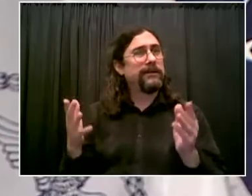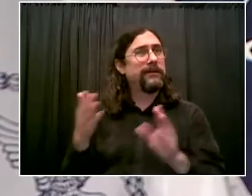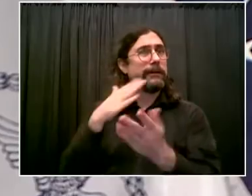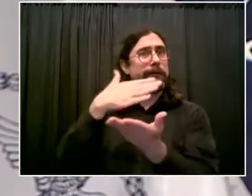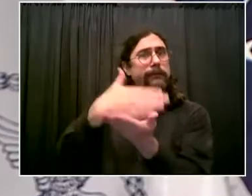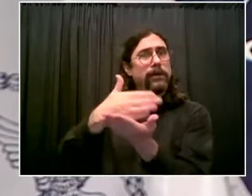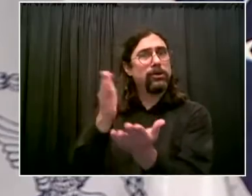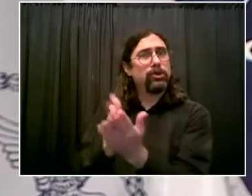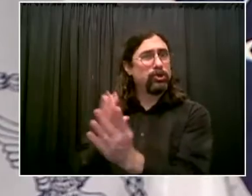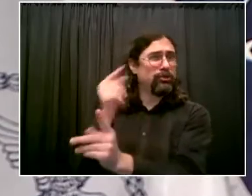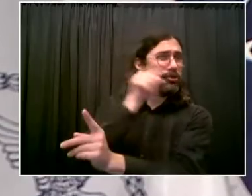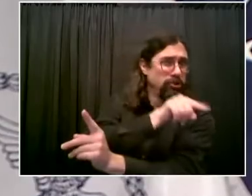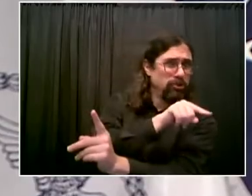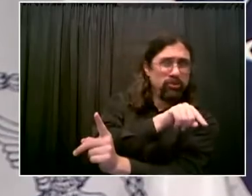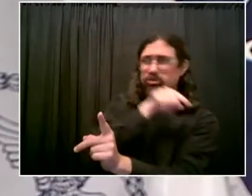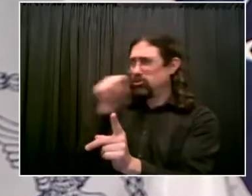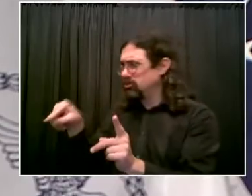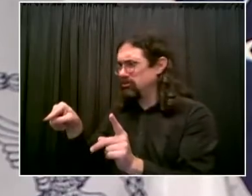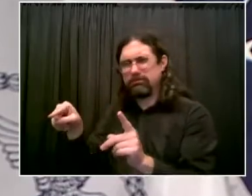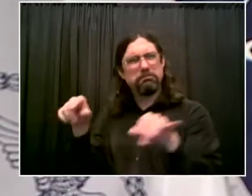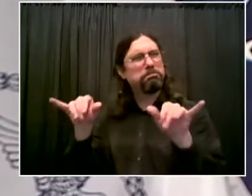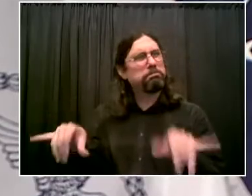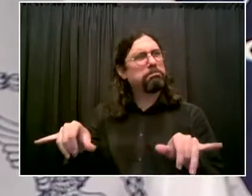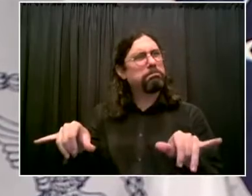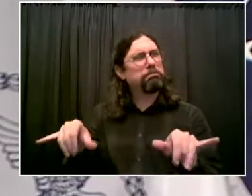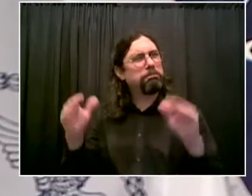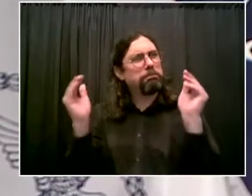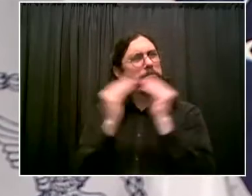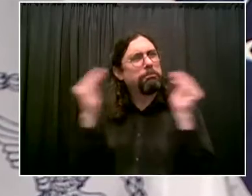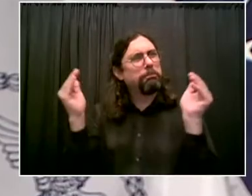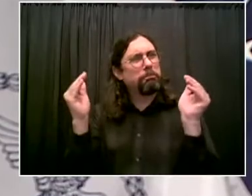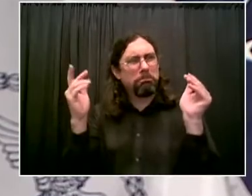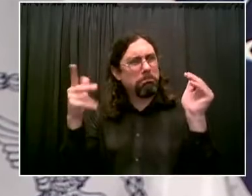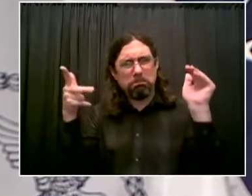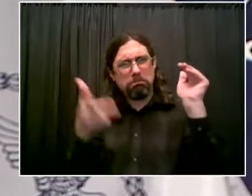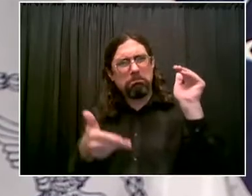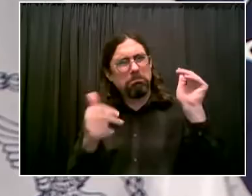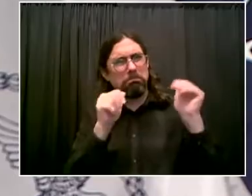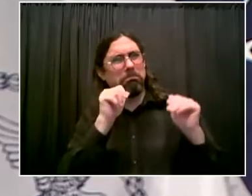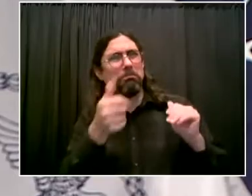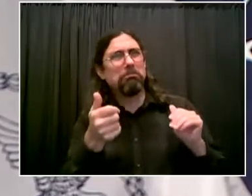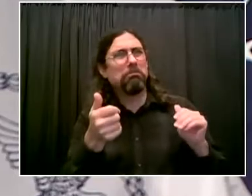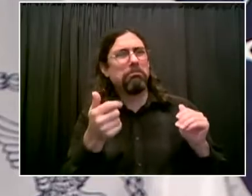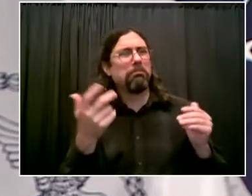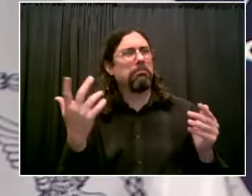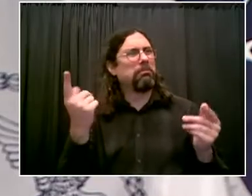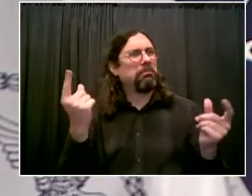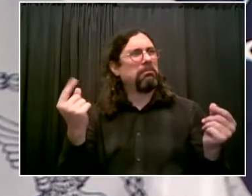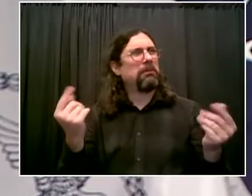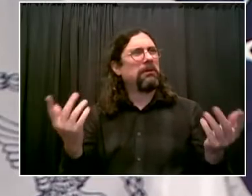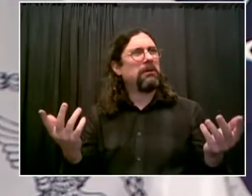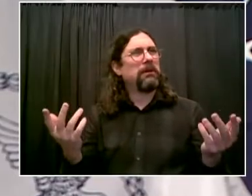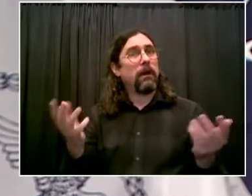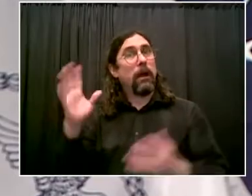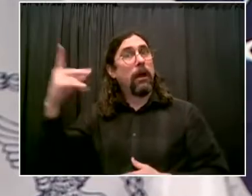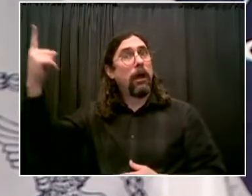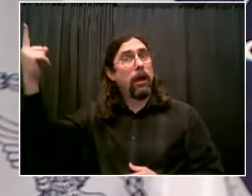THERE IS LOST MOMENTUM FROM THE MOVEMENT LAST YEAR.